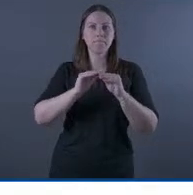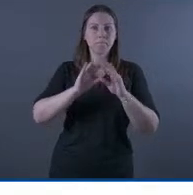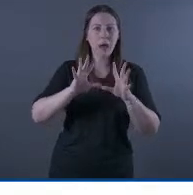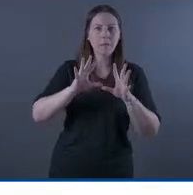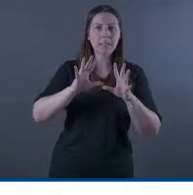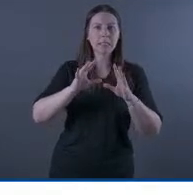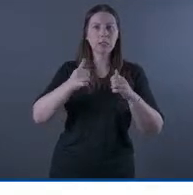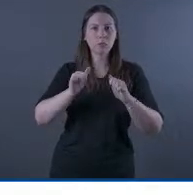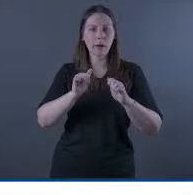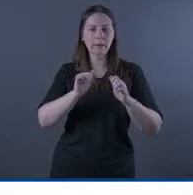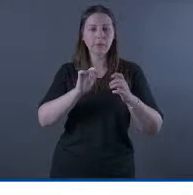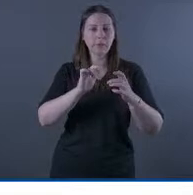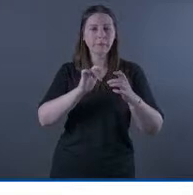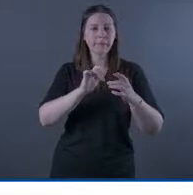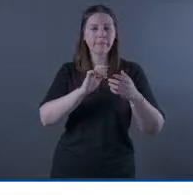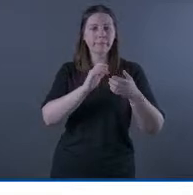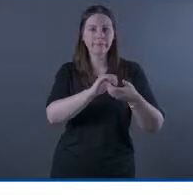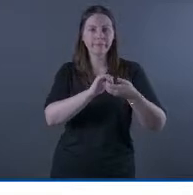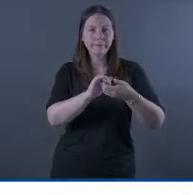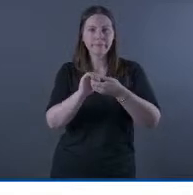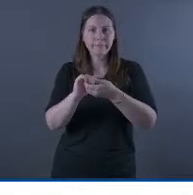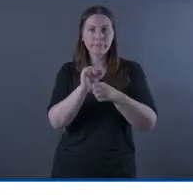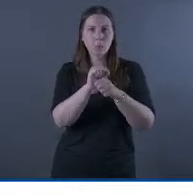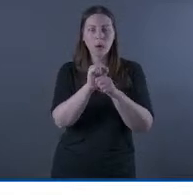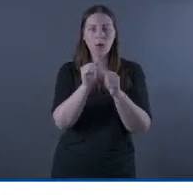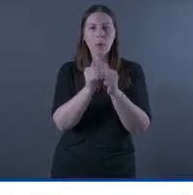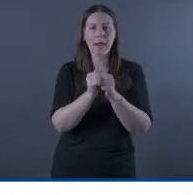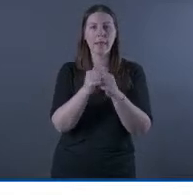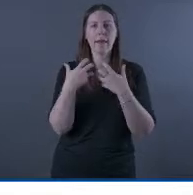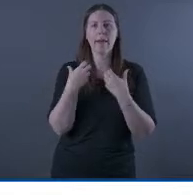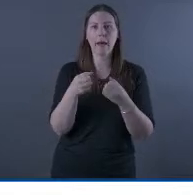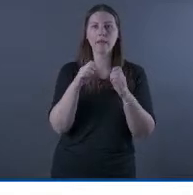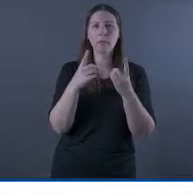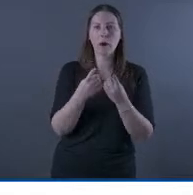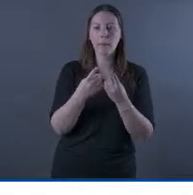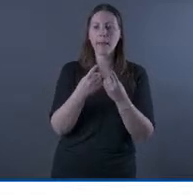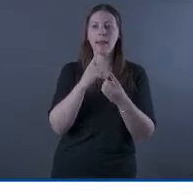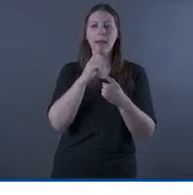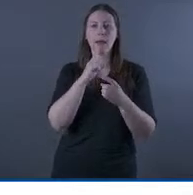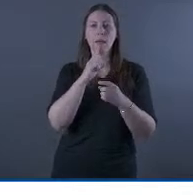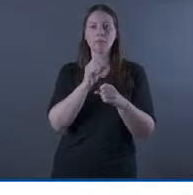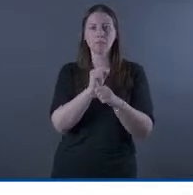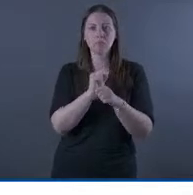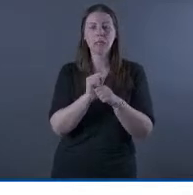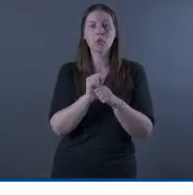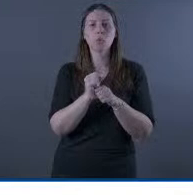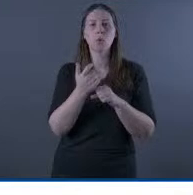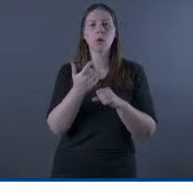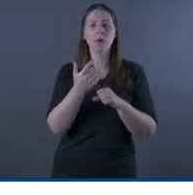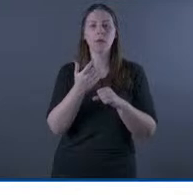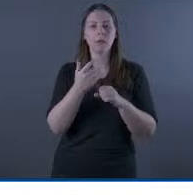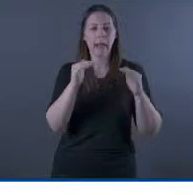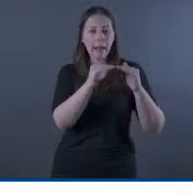in our community to ensure equitable allocation and to ensure access to the vaccine.